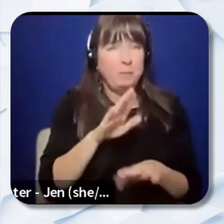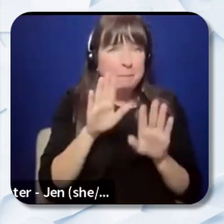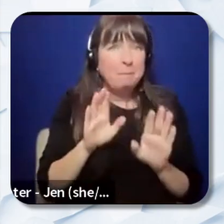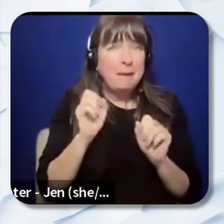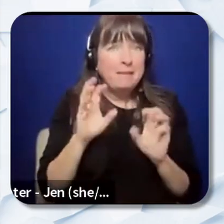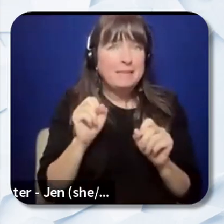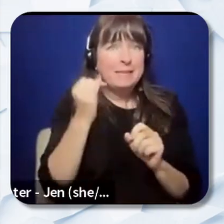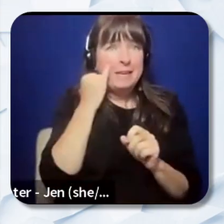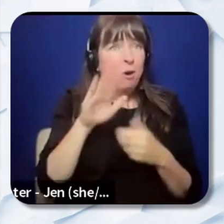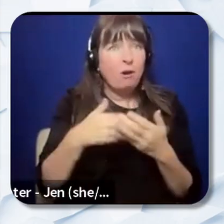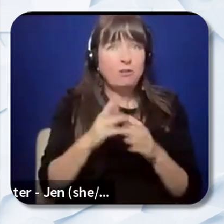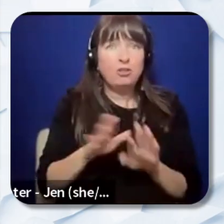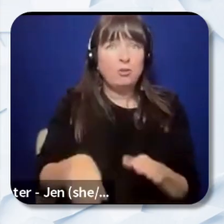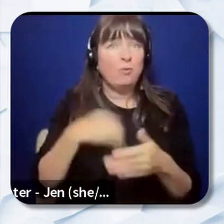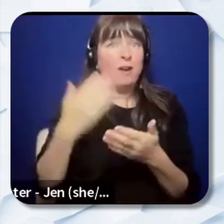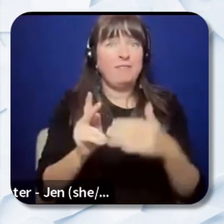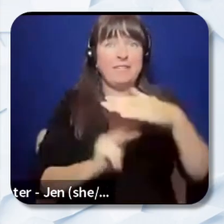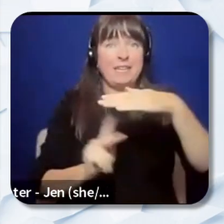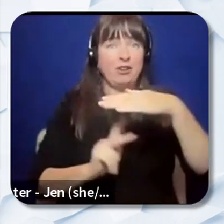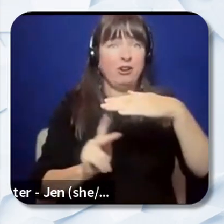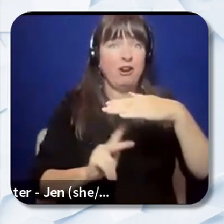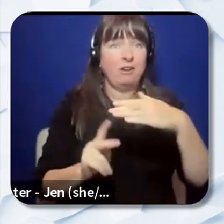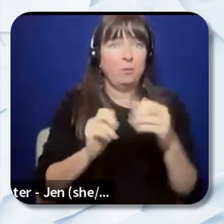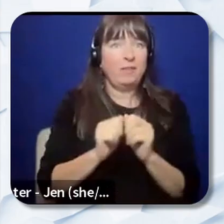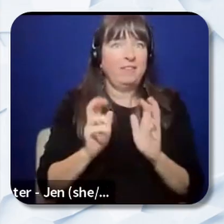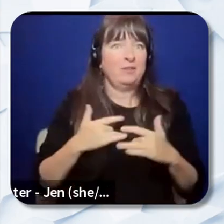with a joy for learning? Because that will carry over for them for the rest of their educational